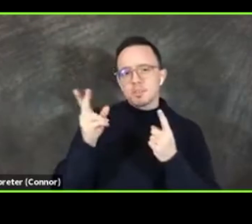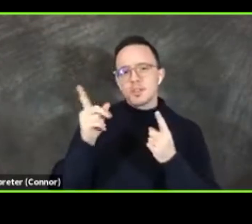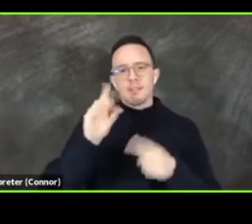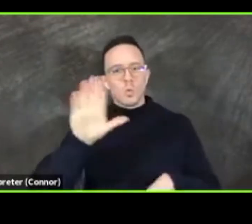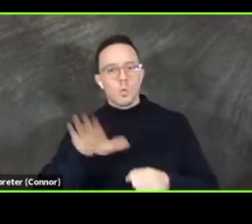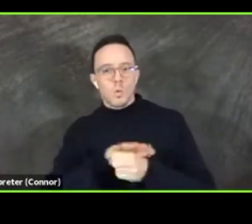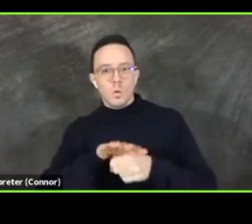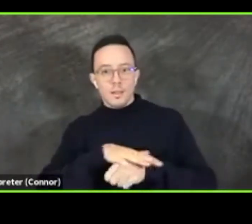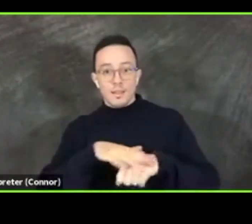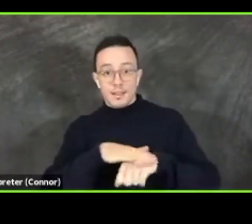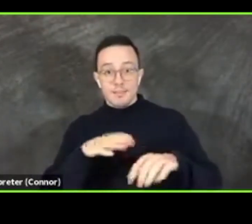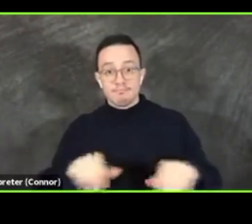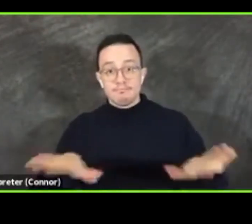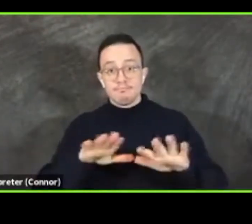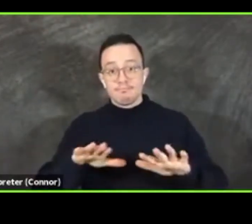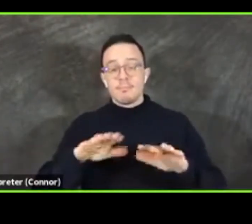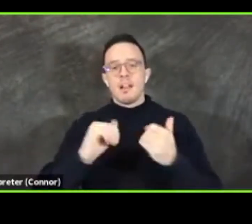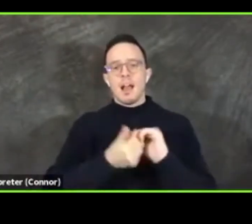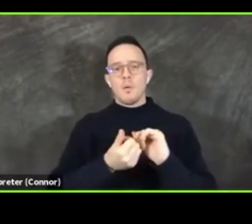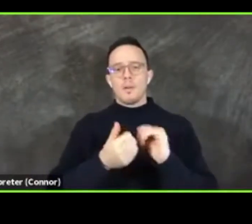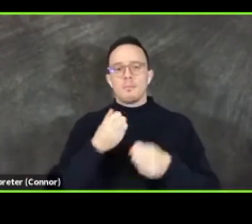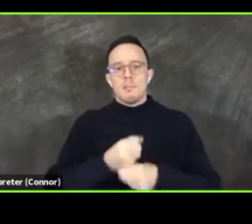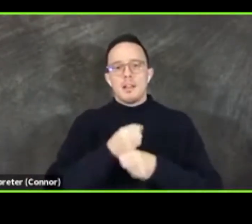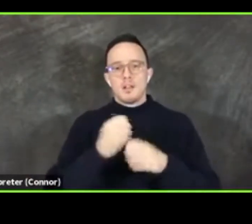TO MAKE, TODAY. LET'S HOLD A COLLECTIVE MOMENT OF SILENCE